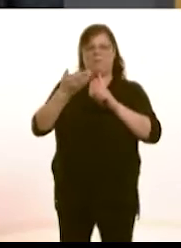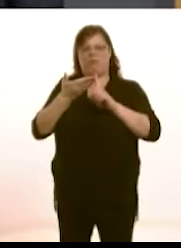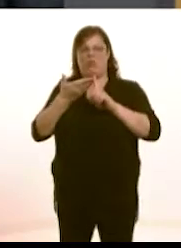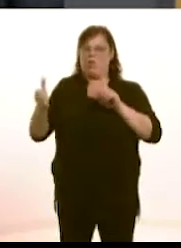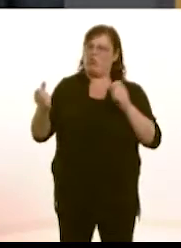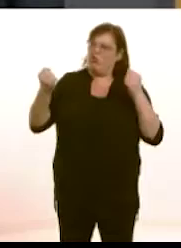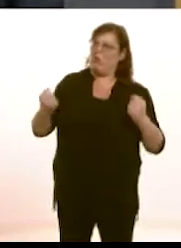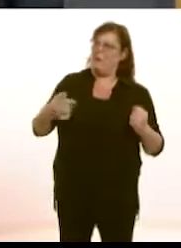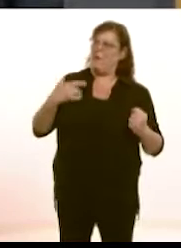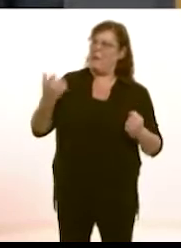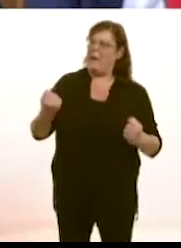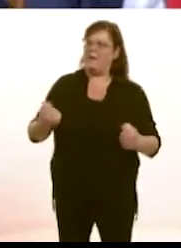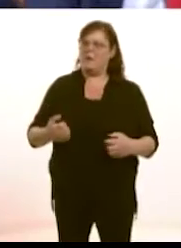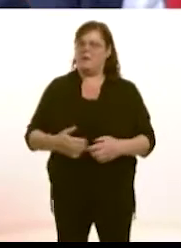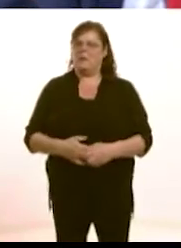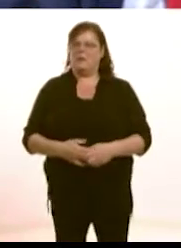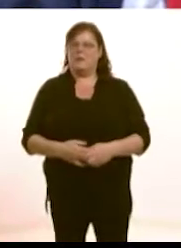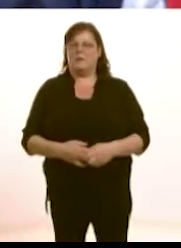[Assembly Members: ëOhí.]